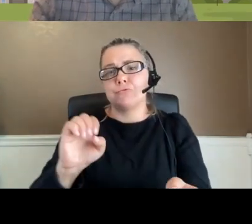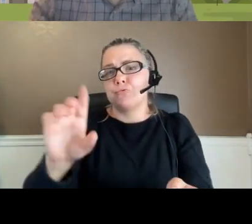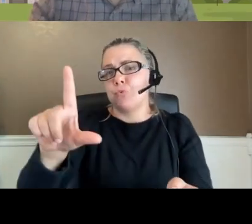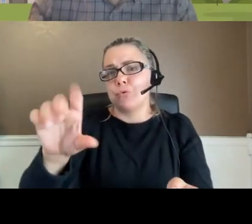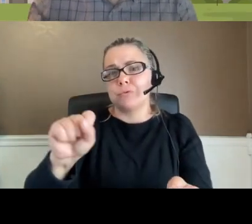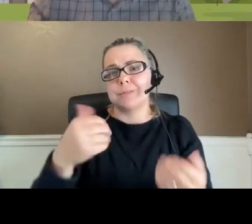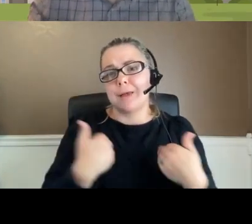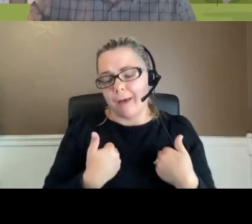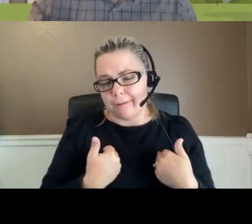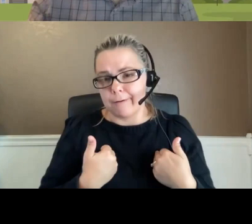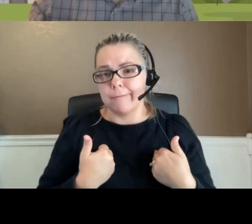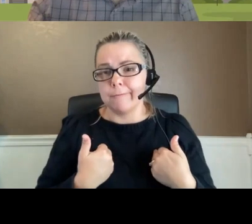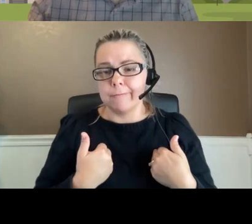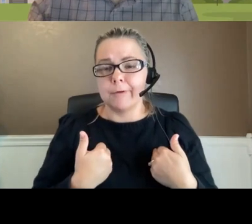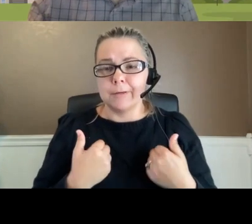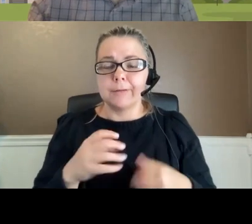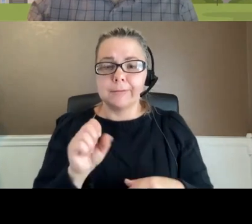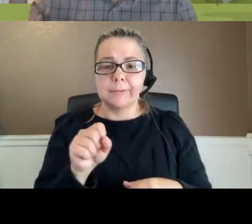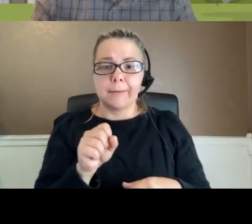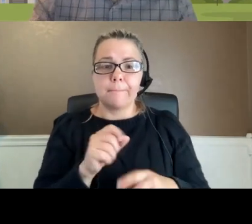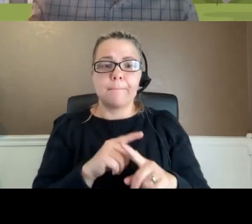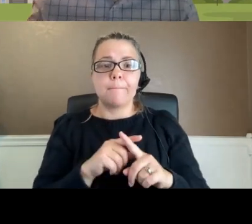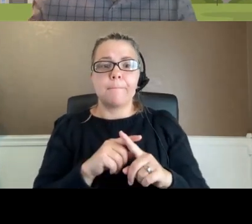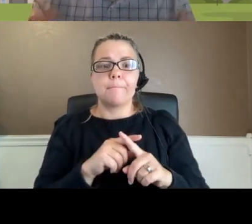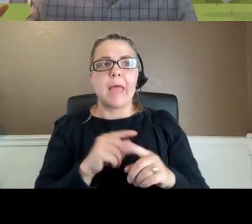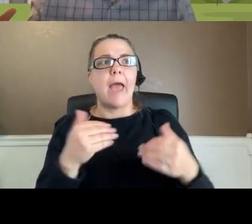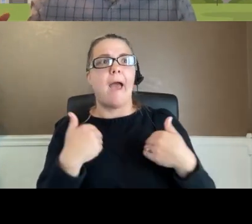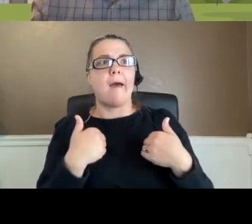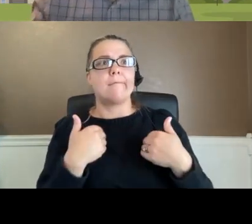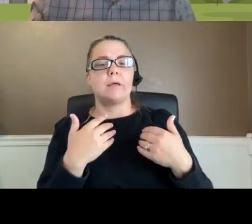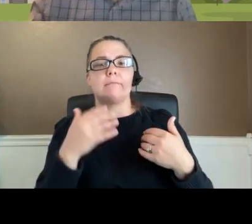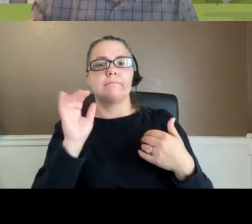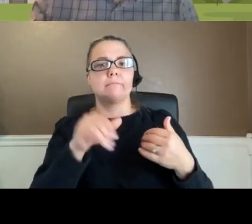and individual issues, but having that high level view, that site-wide view is really,